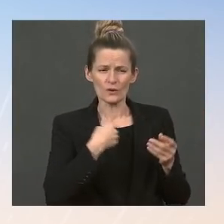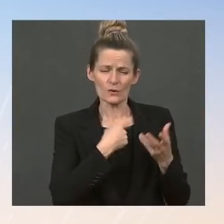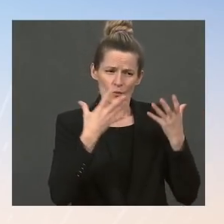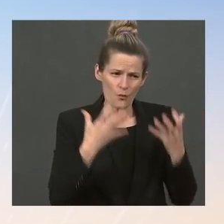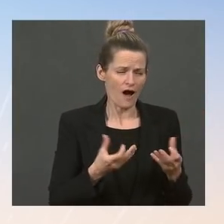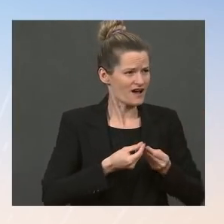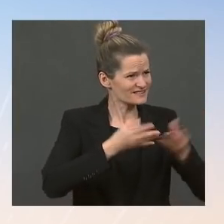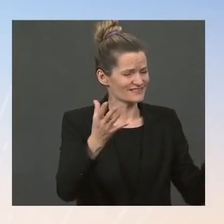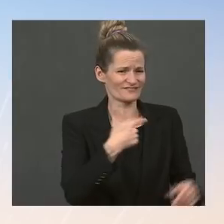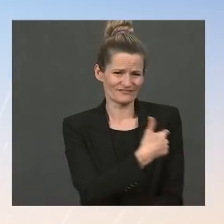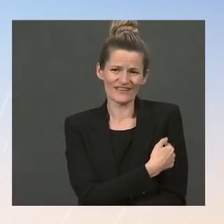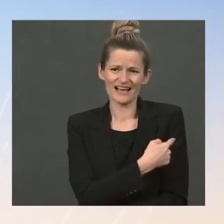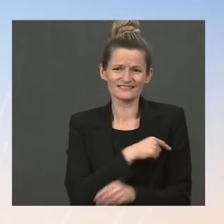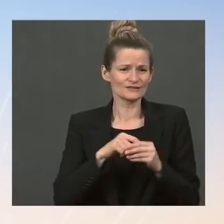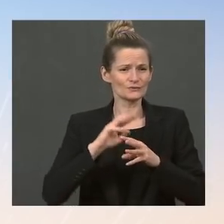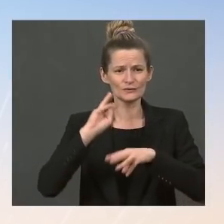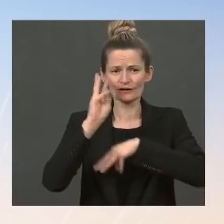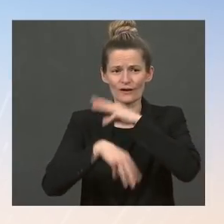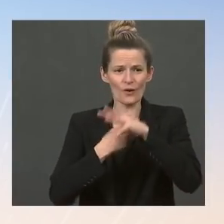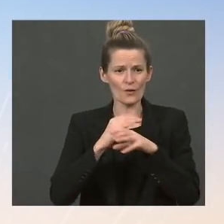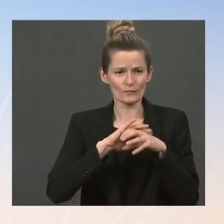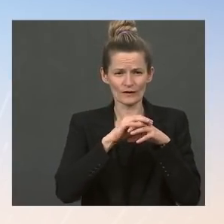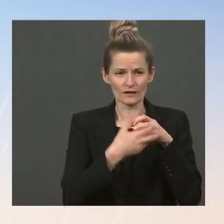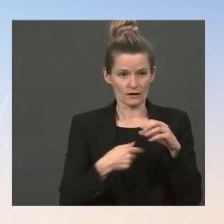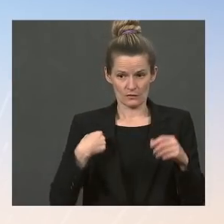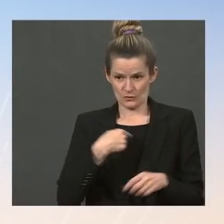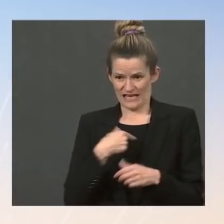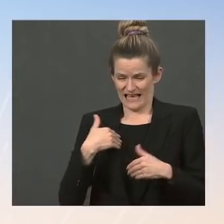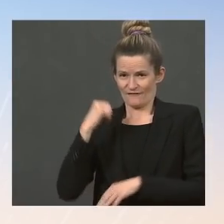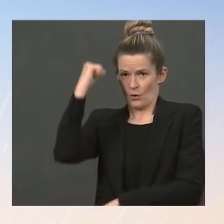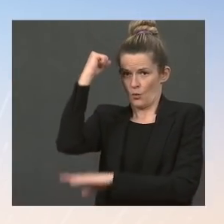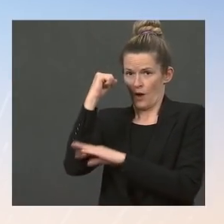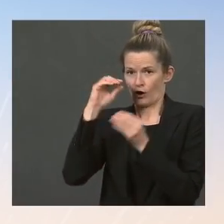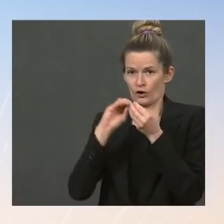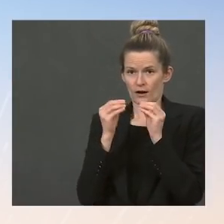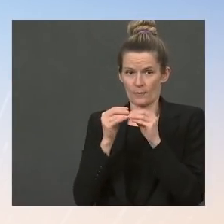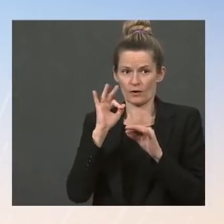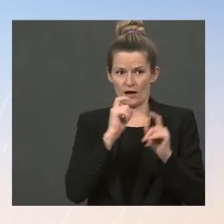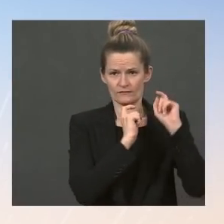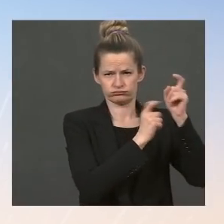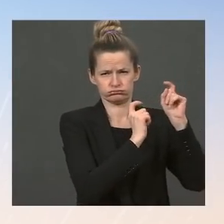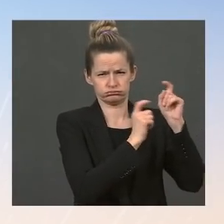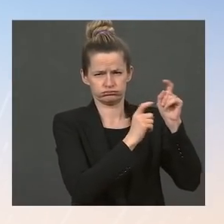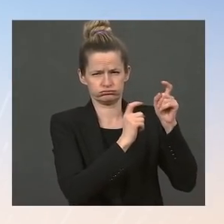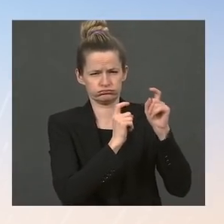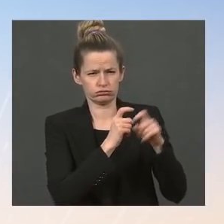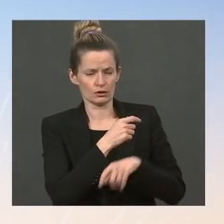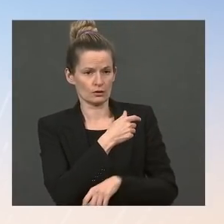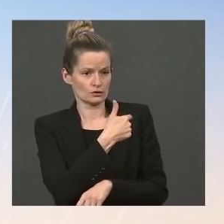in the world combined. At the same time, we're going to maintain a supply for the United States and for American citi- --